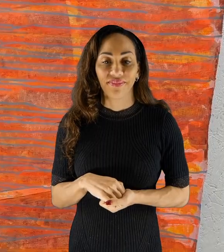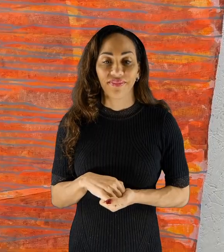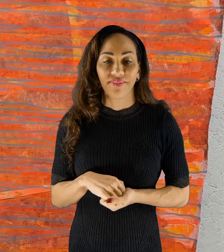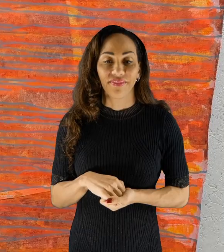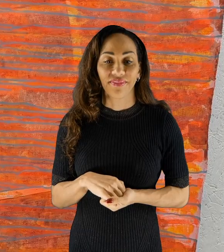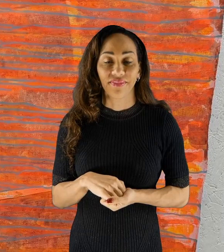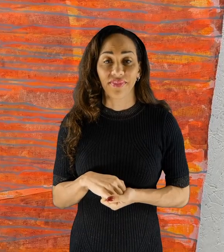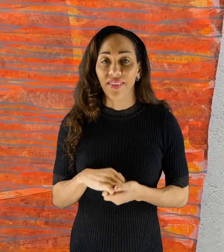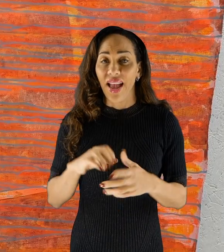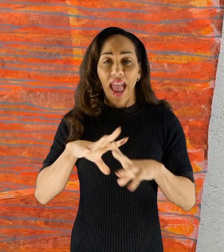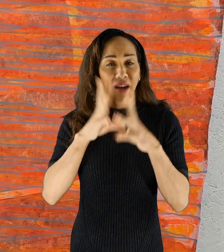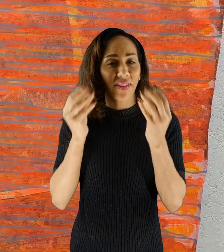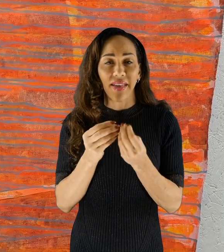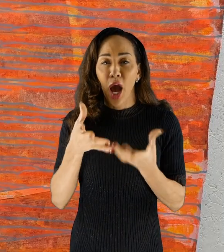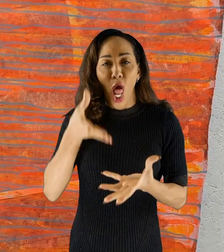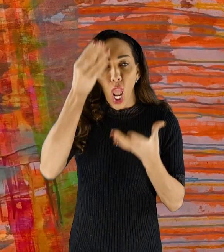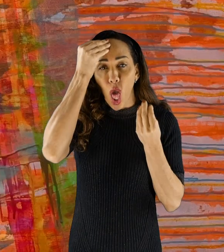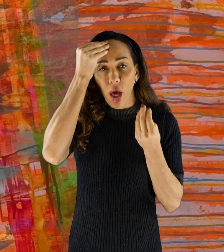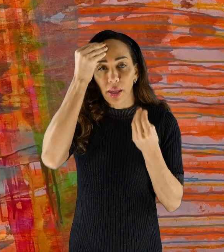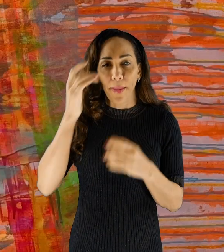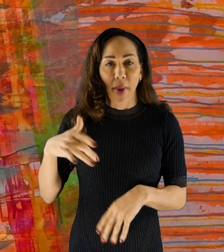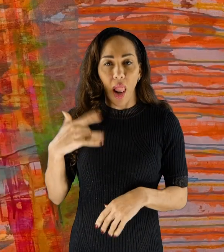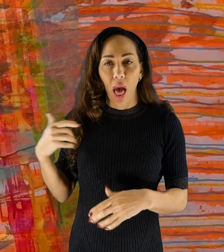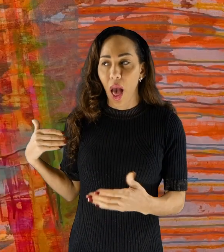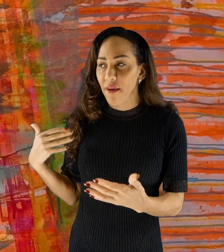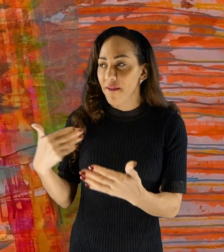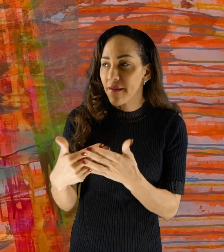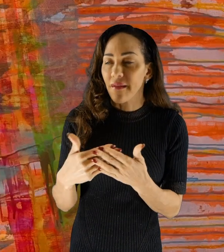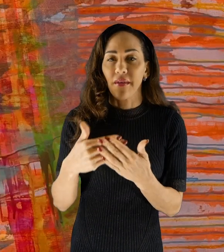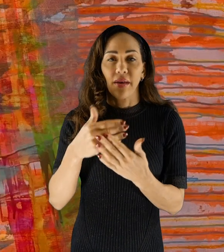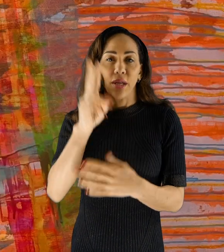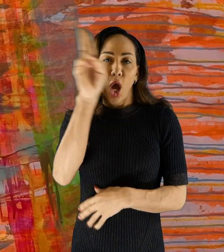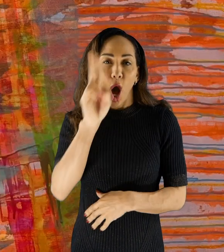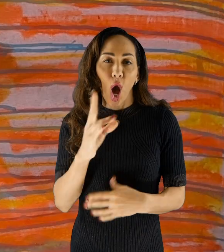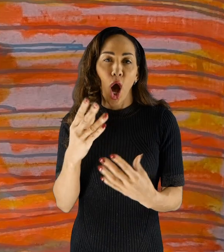in art school and so on and so forth. Because it's very unapologetic and it